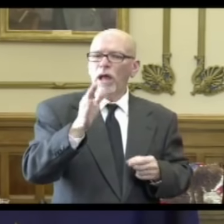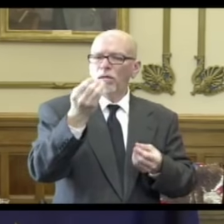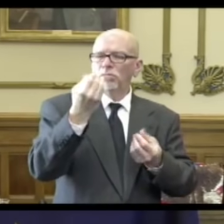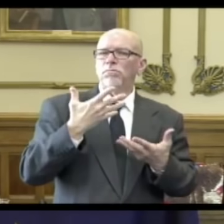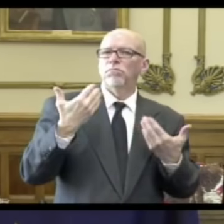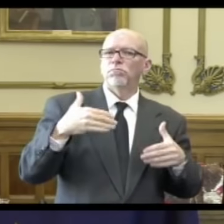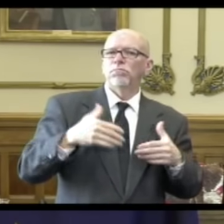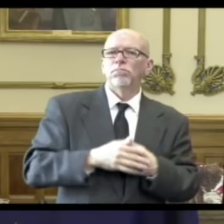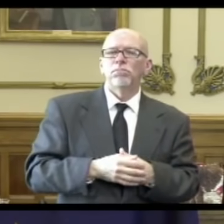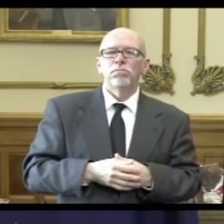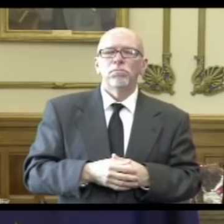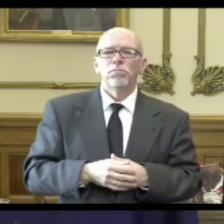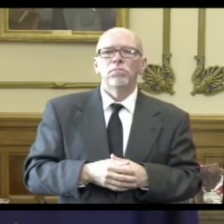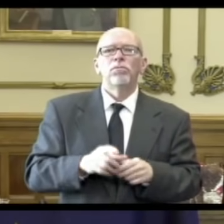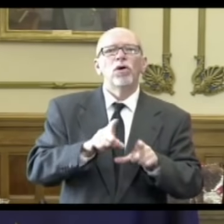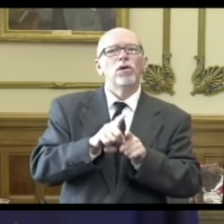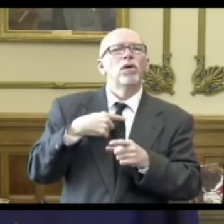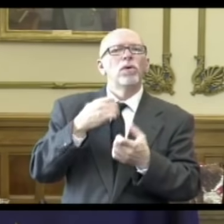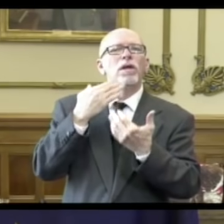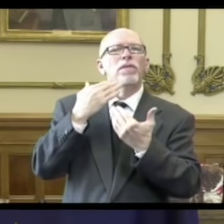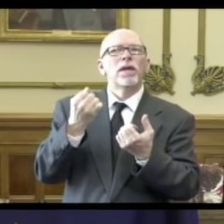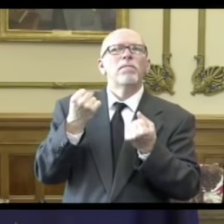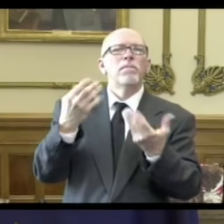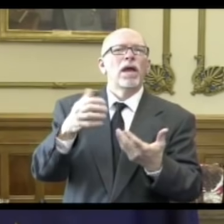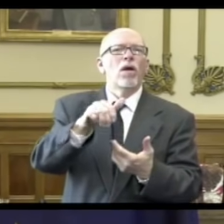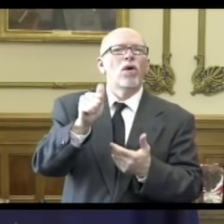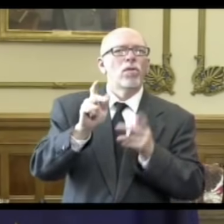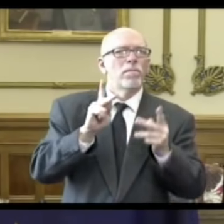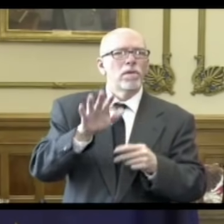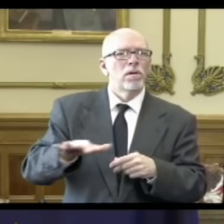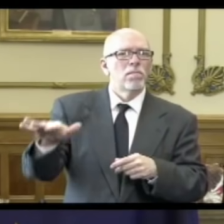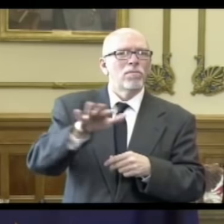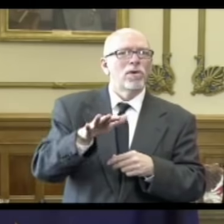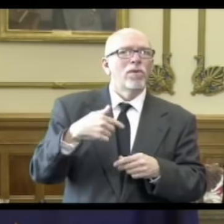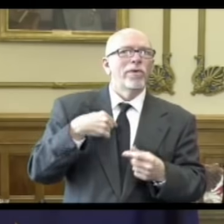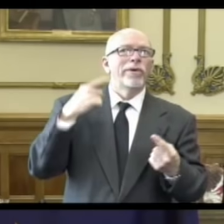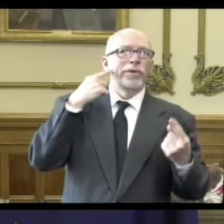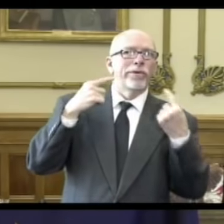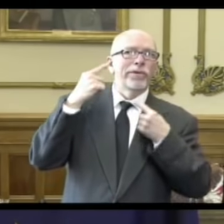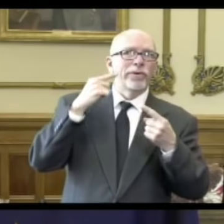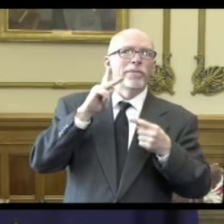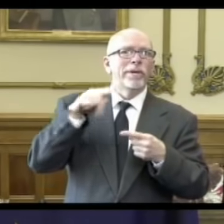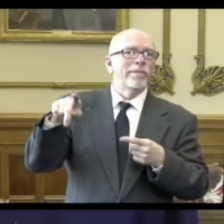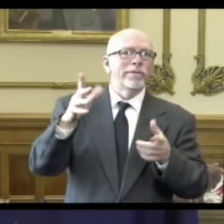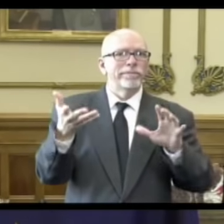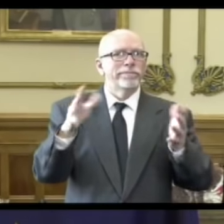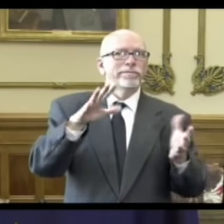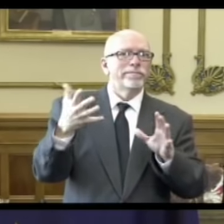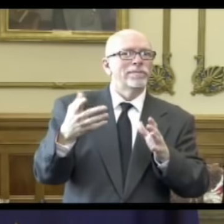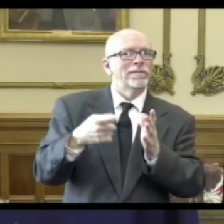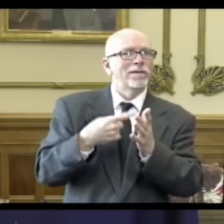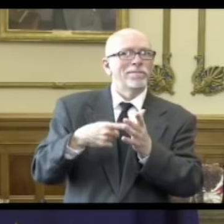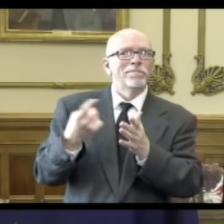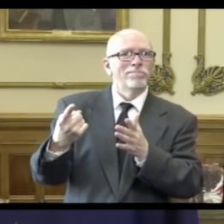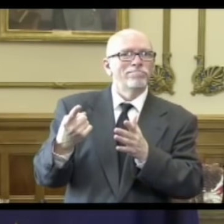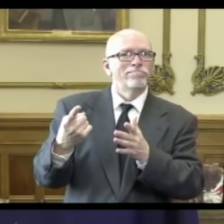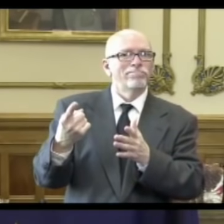STUDY IS GOING TO BE. IMMENSE AND I'M NOT JUST PARTS THAT WE'RE MAKING NOW BUT WHAT IT WILL YIELD THE THE INFORMATION THAT WILL YIELD ALSO WANT TO